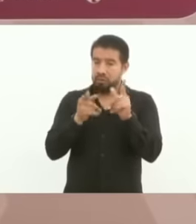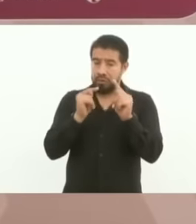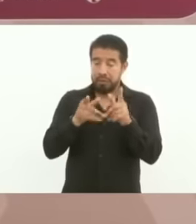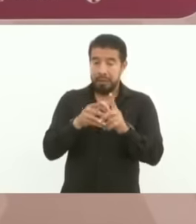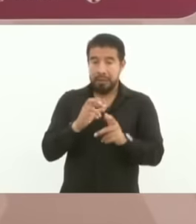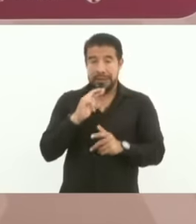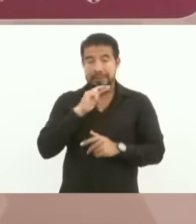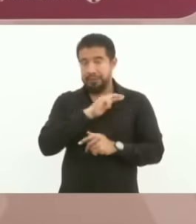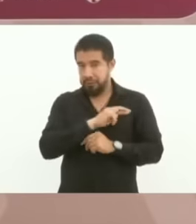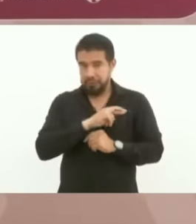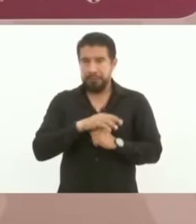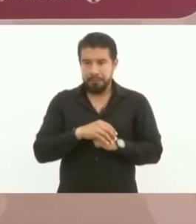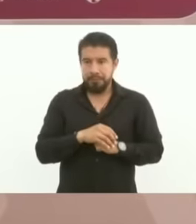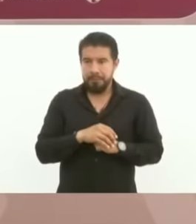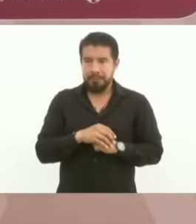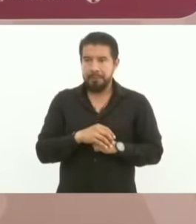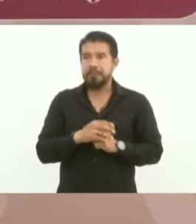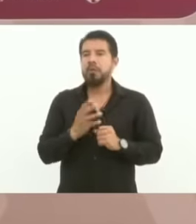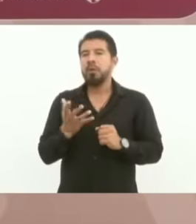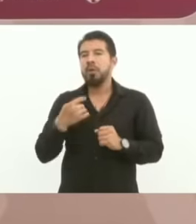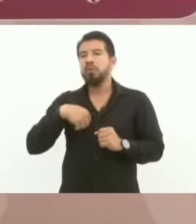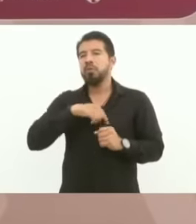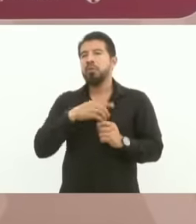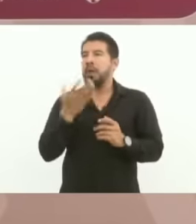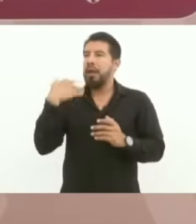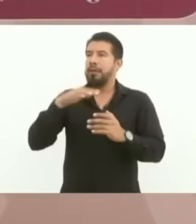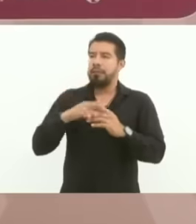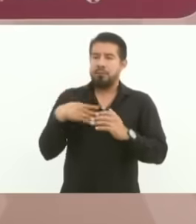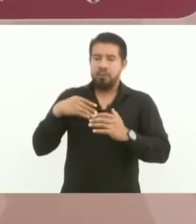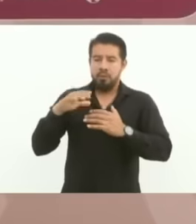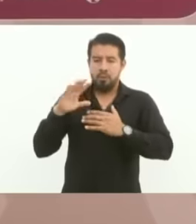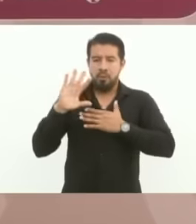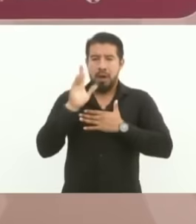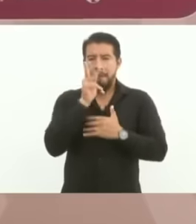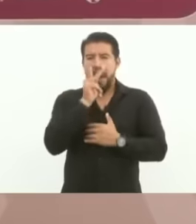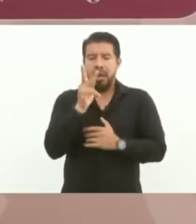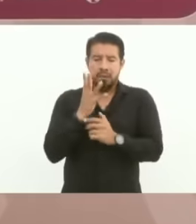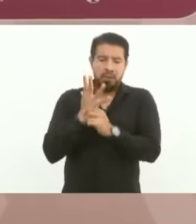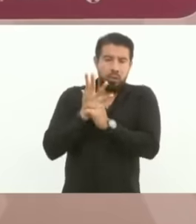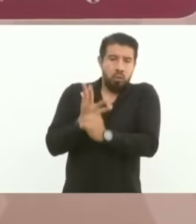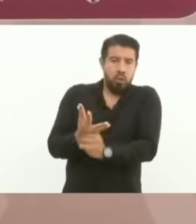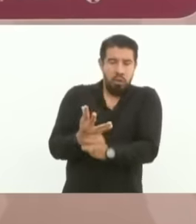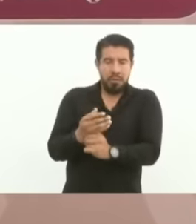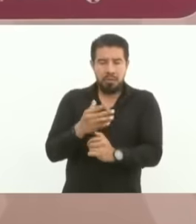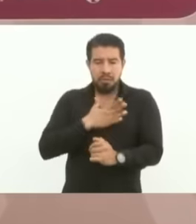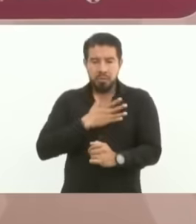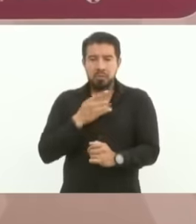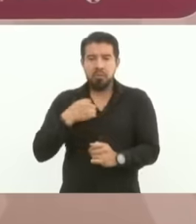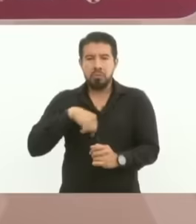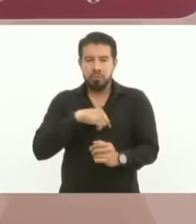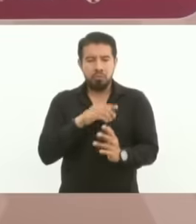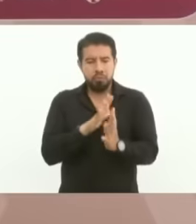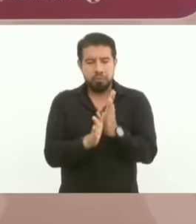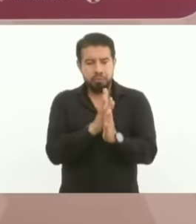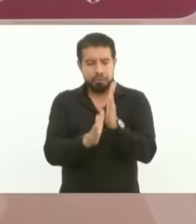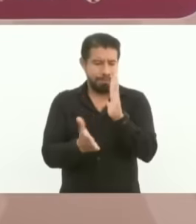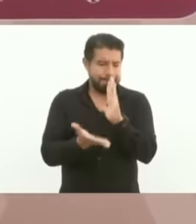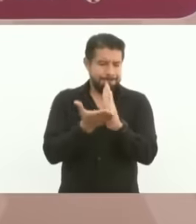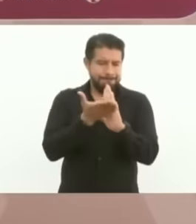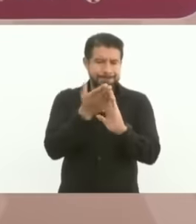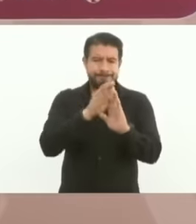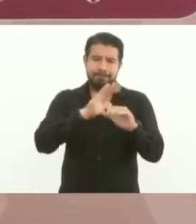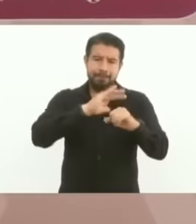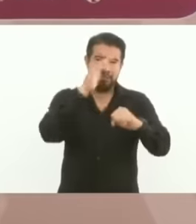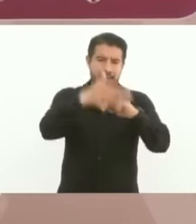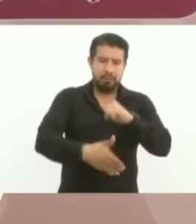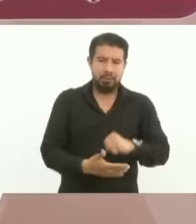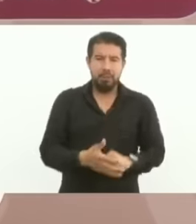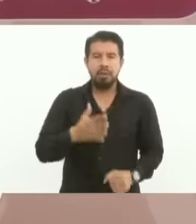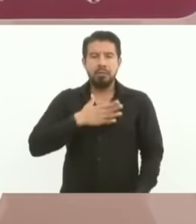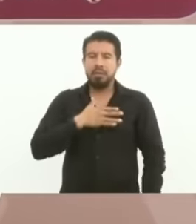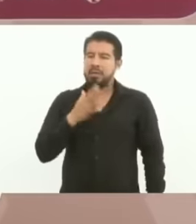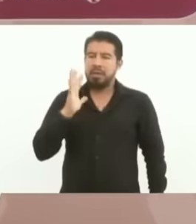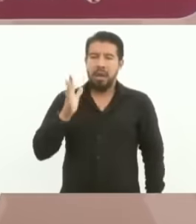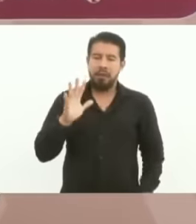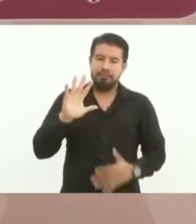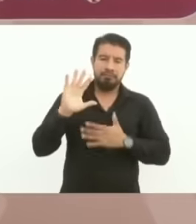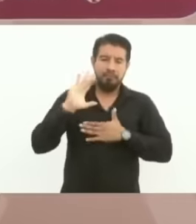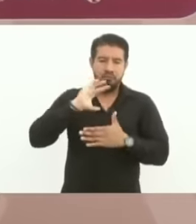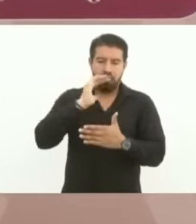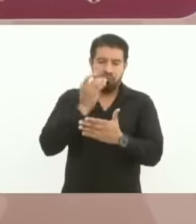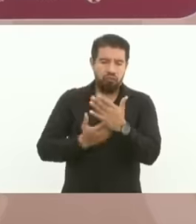and that is why we committed to building it, finishing it and it is a fulfilled commitment, we already